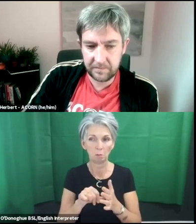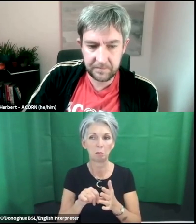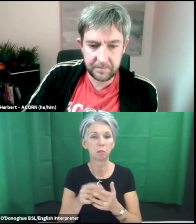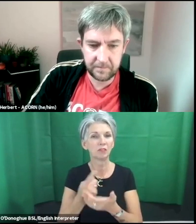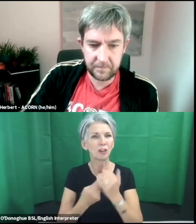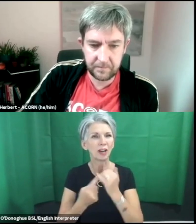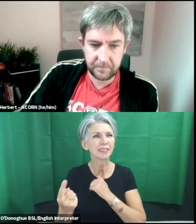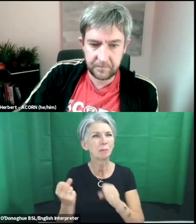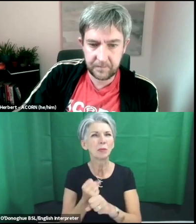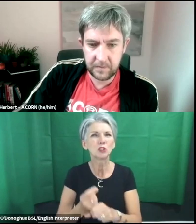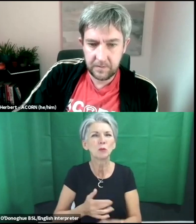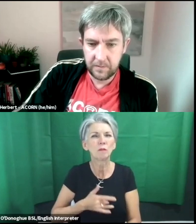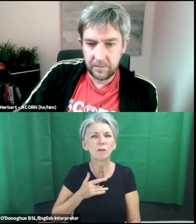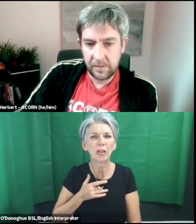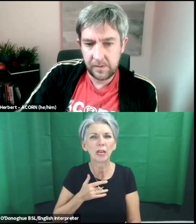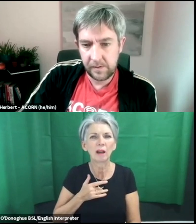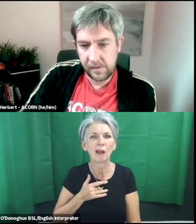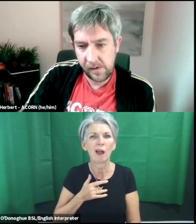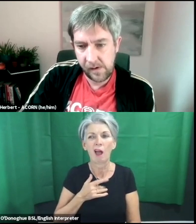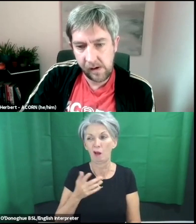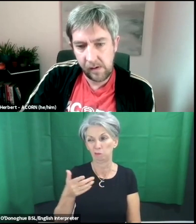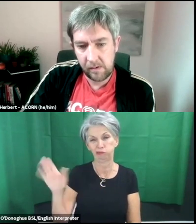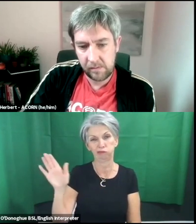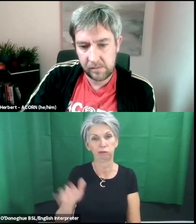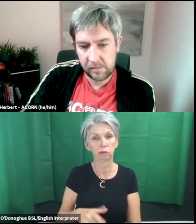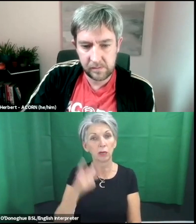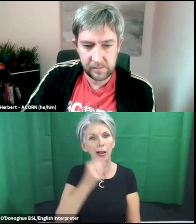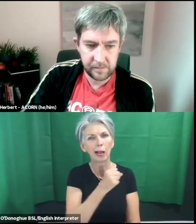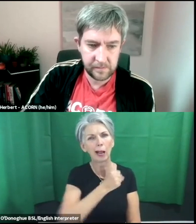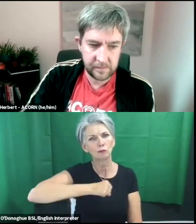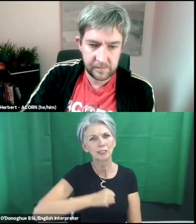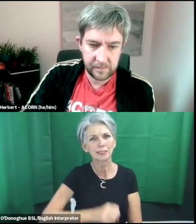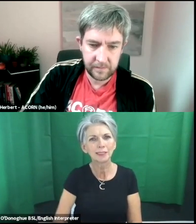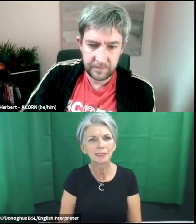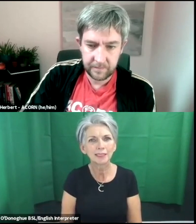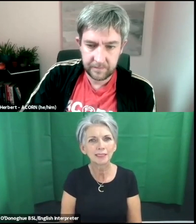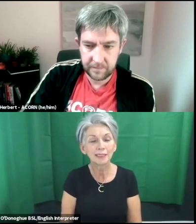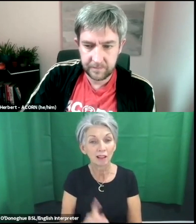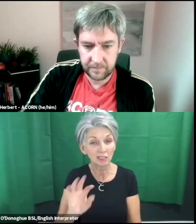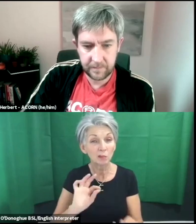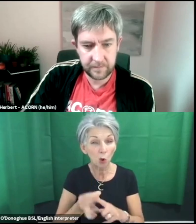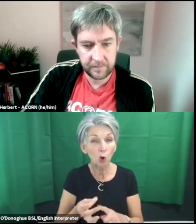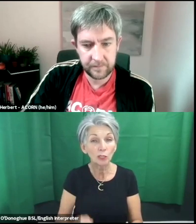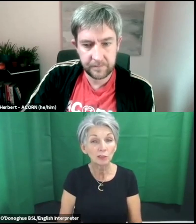makes us feel very replaceable. And that's the point I think that the employers are trying to make is